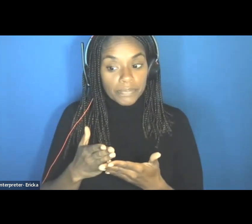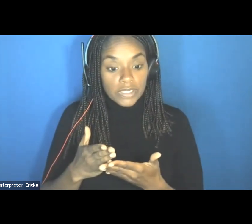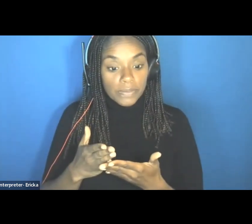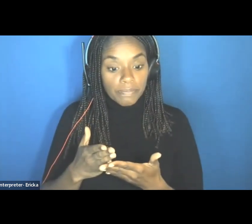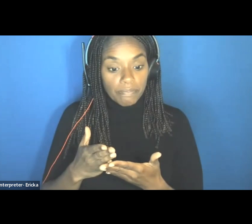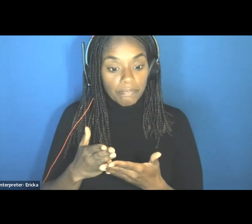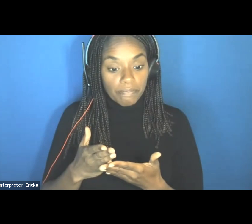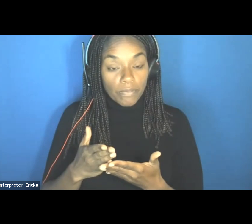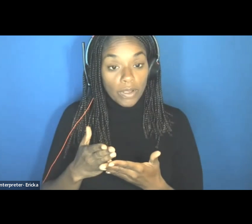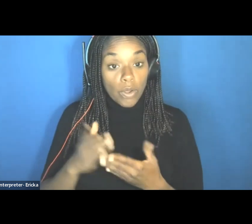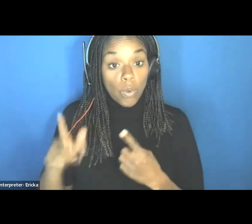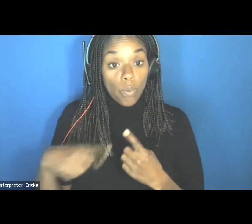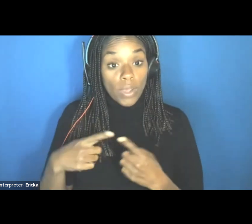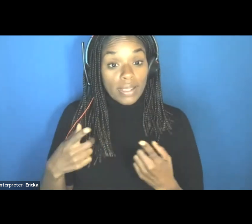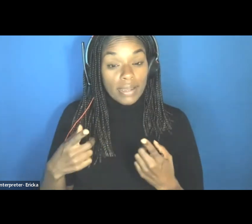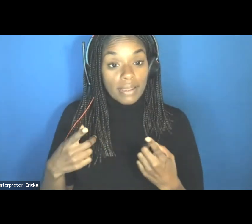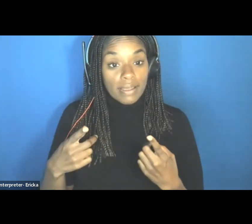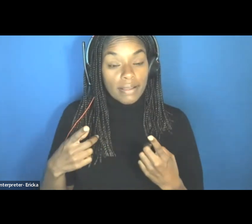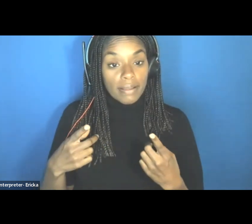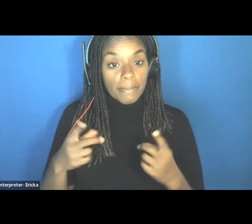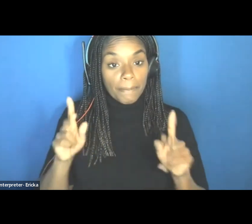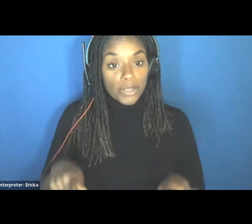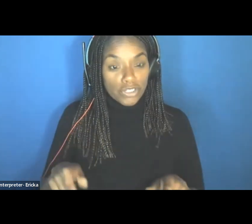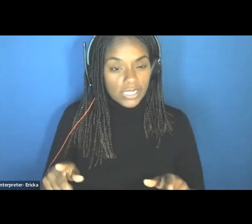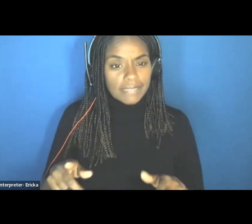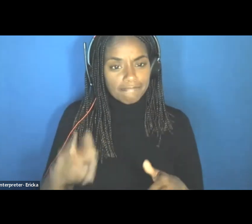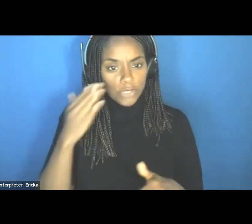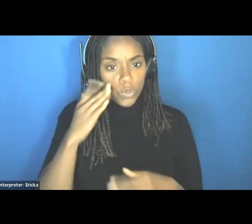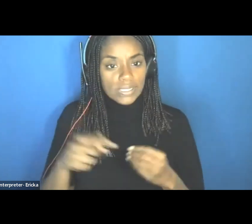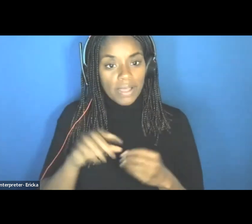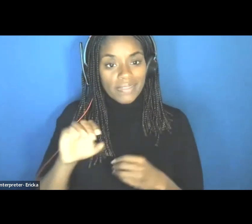So -- couple of things to consider and hopefully in the question part that you might want do is, the intro.